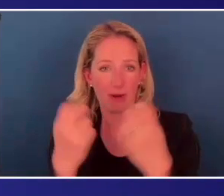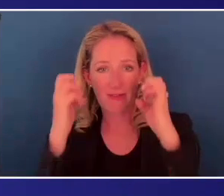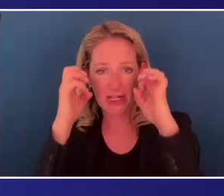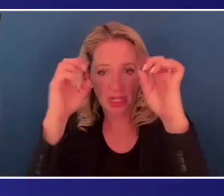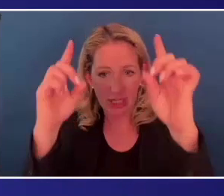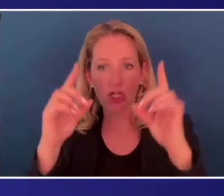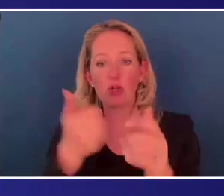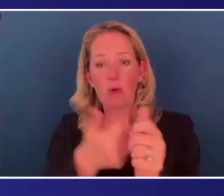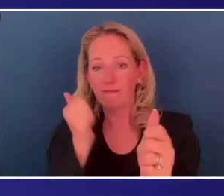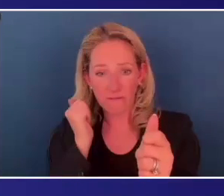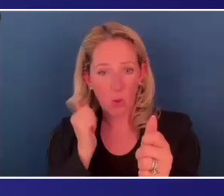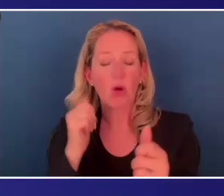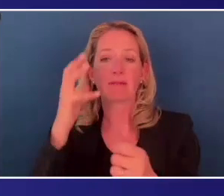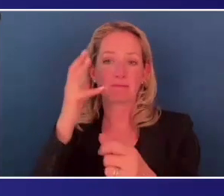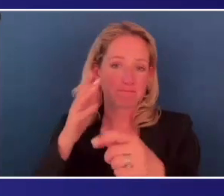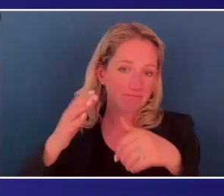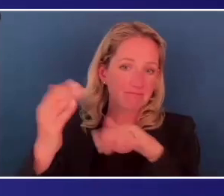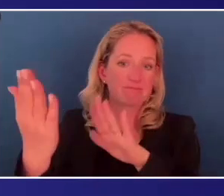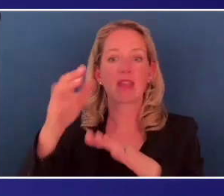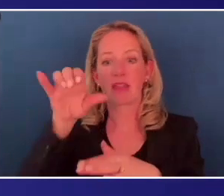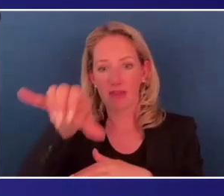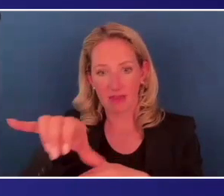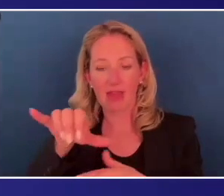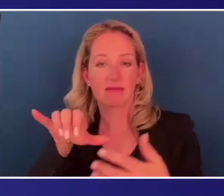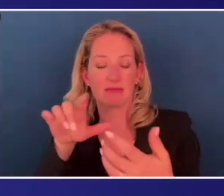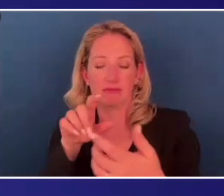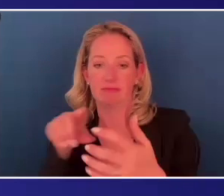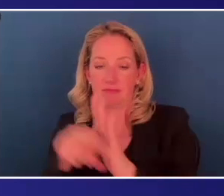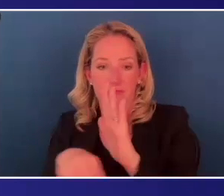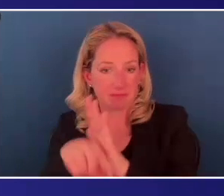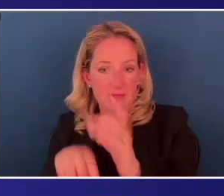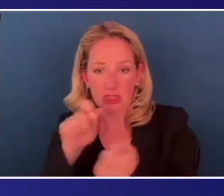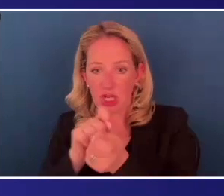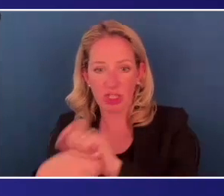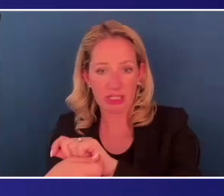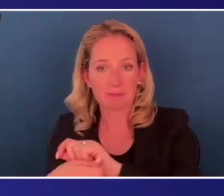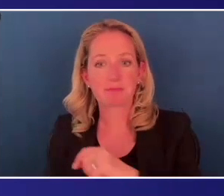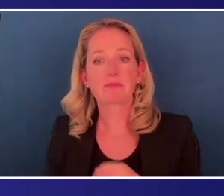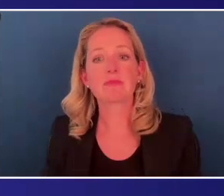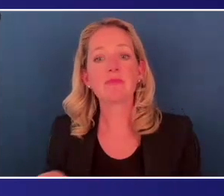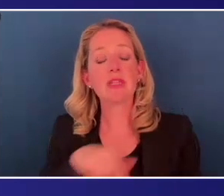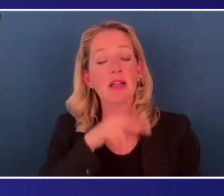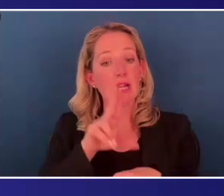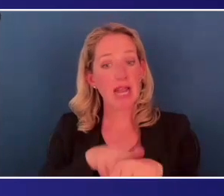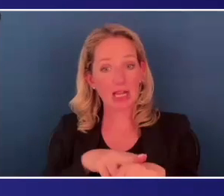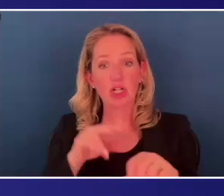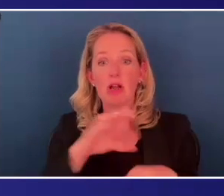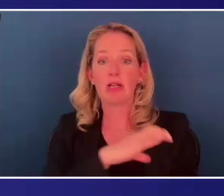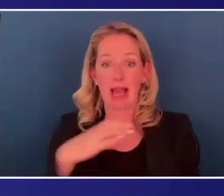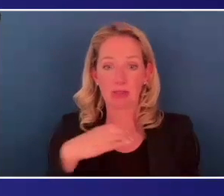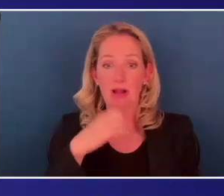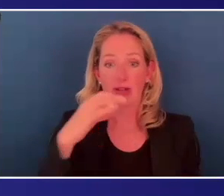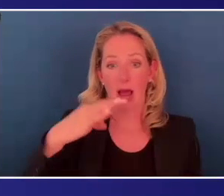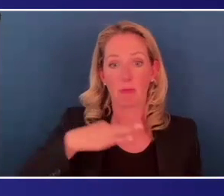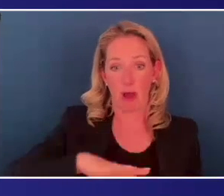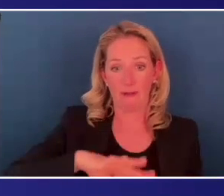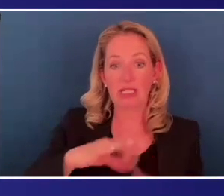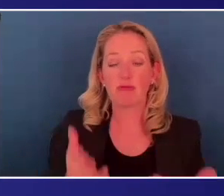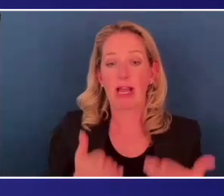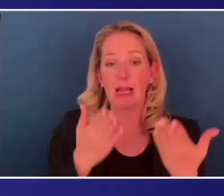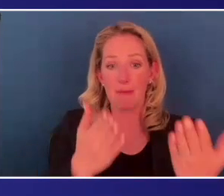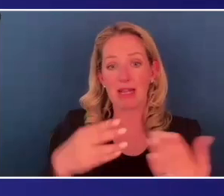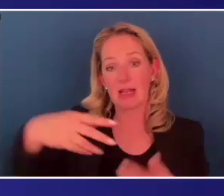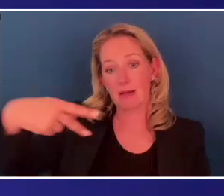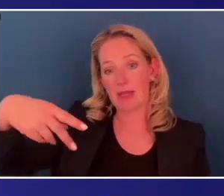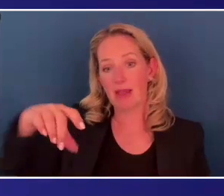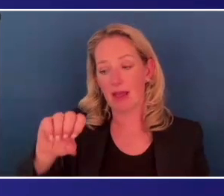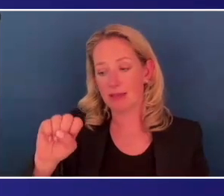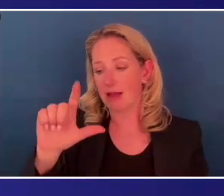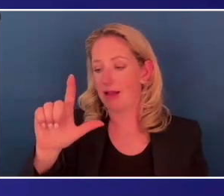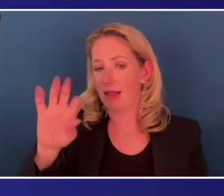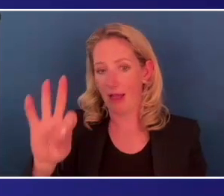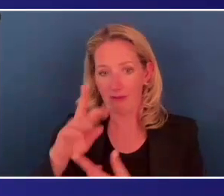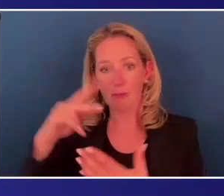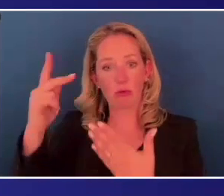Regarding the importance of the PSLF program, the National Council of Nonprofits recommends that this program is an essential policy solution for the public workforce shortage.